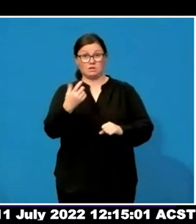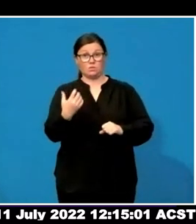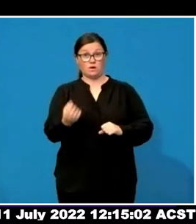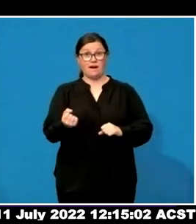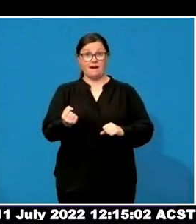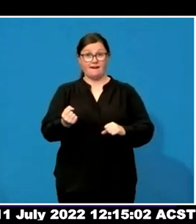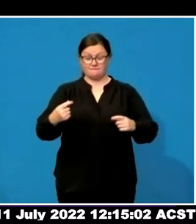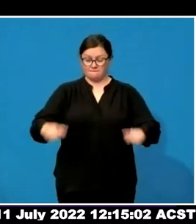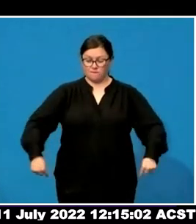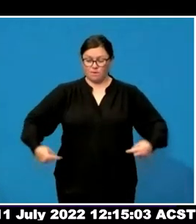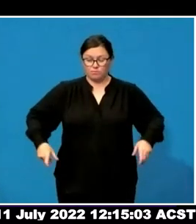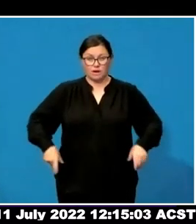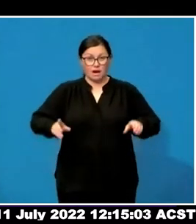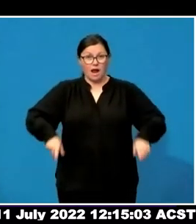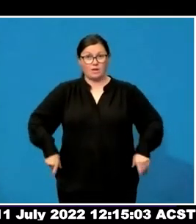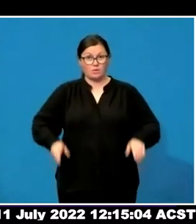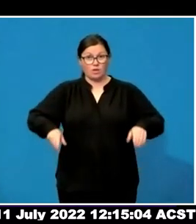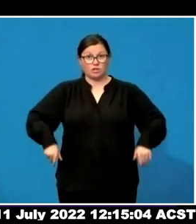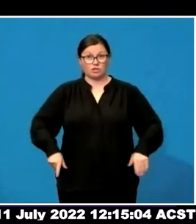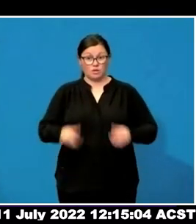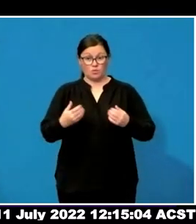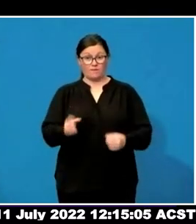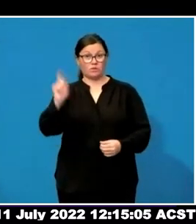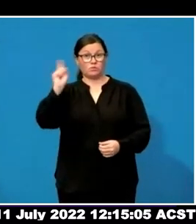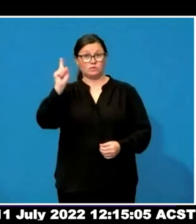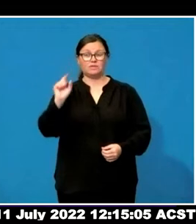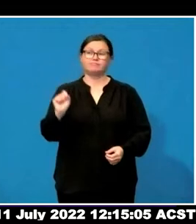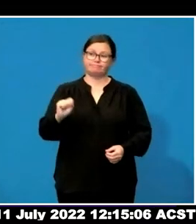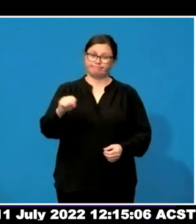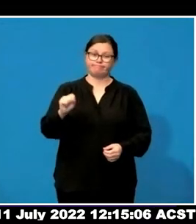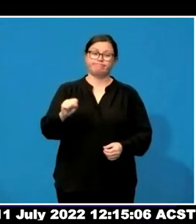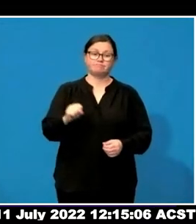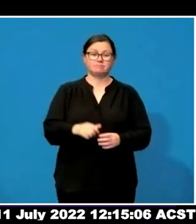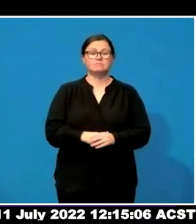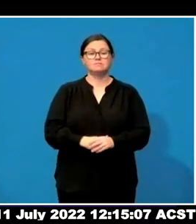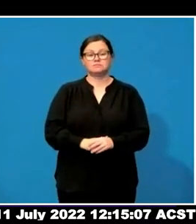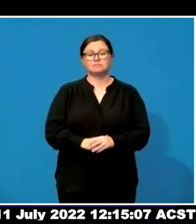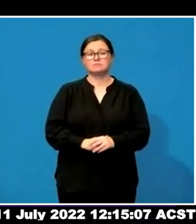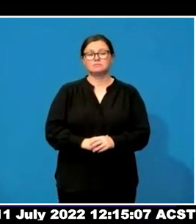Yes MS TARRAGO: And you've been having some troubles with it.